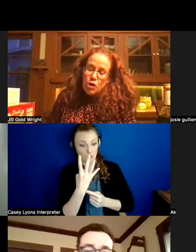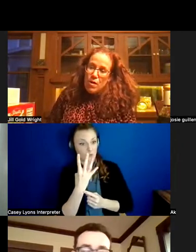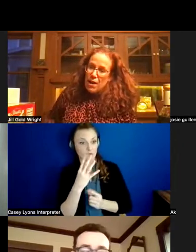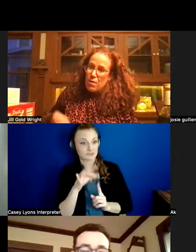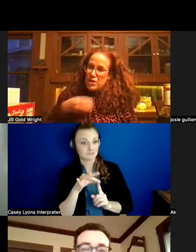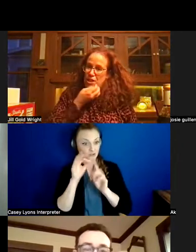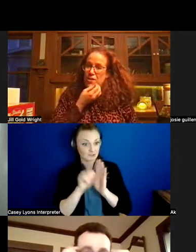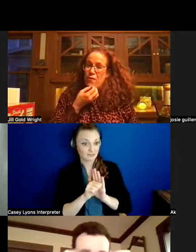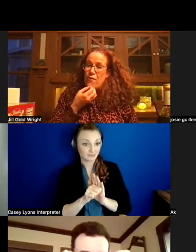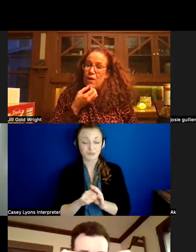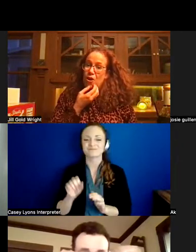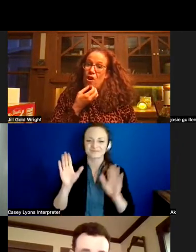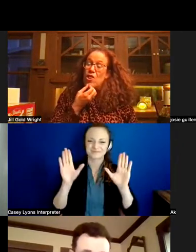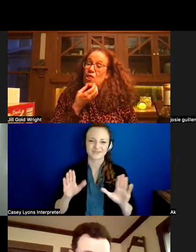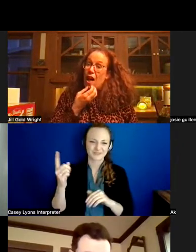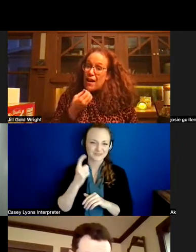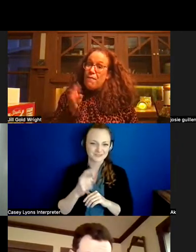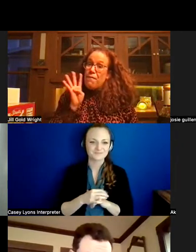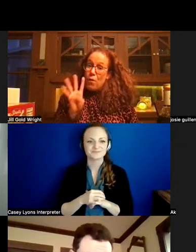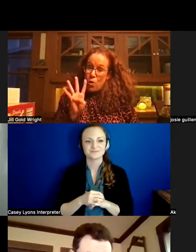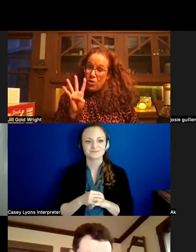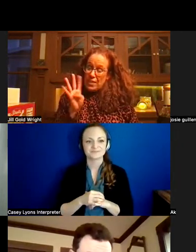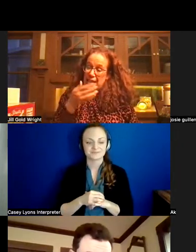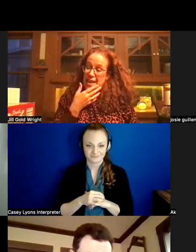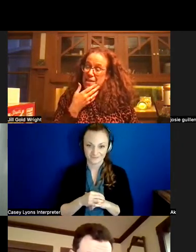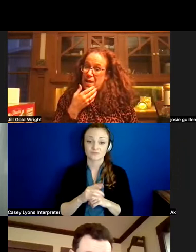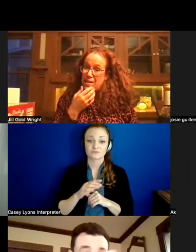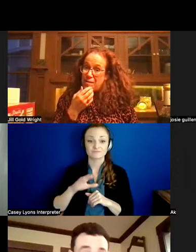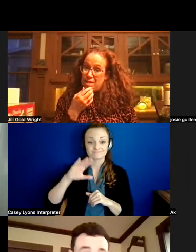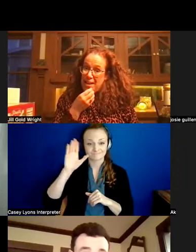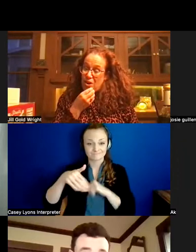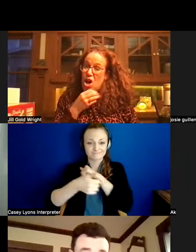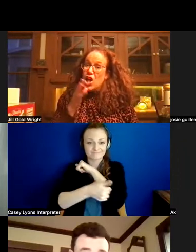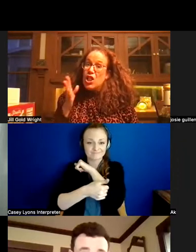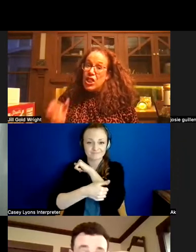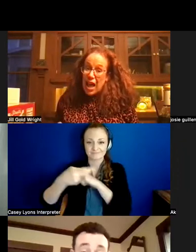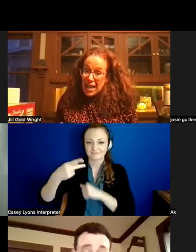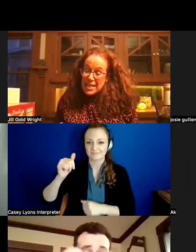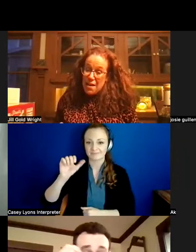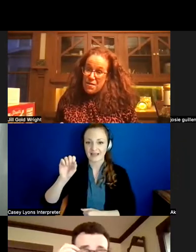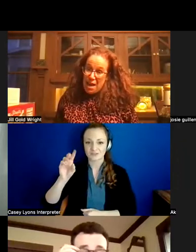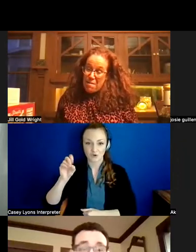a great question So if there are a lot of fors in the Passover seder a lot of them.